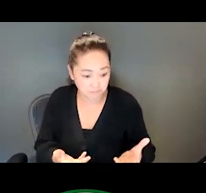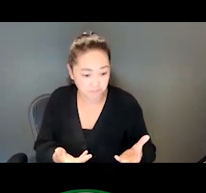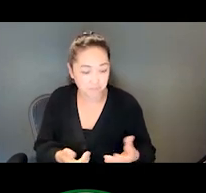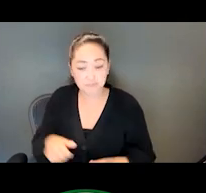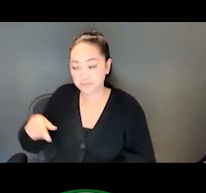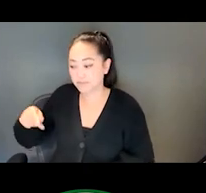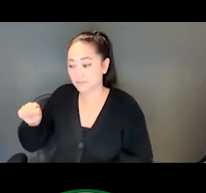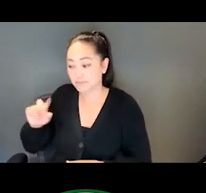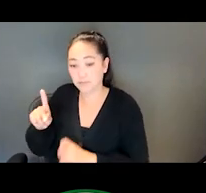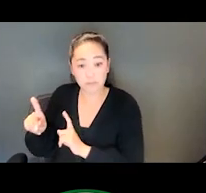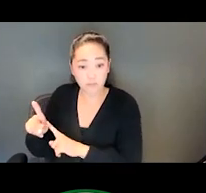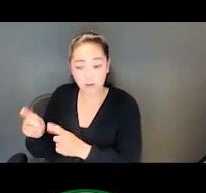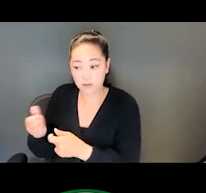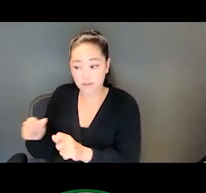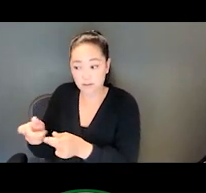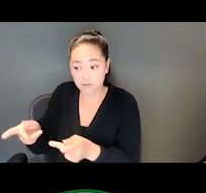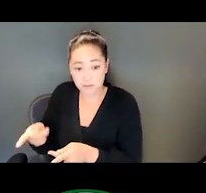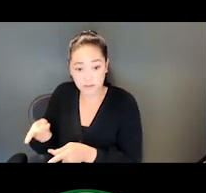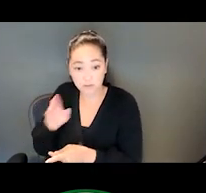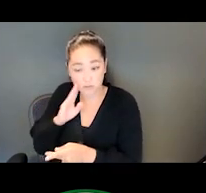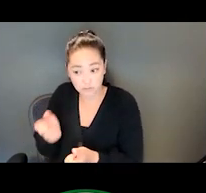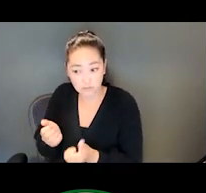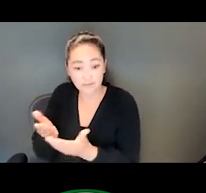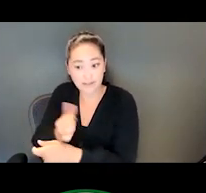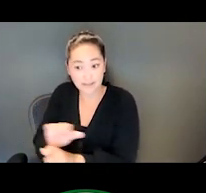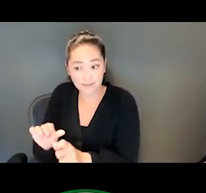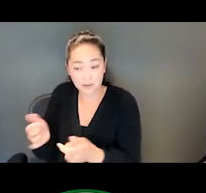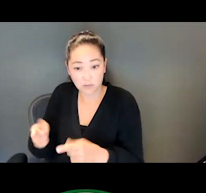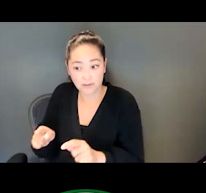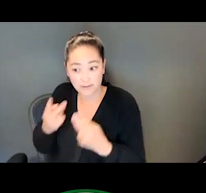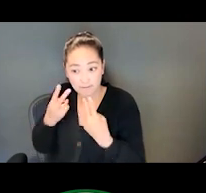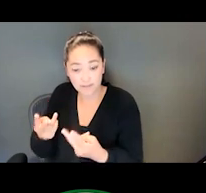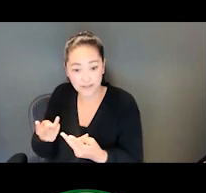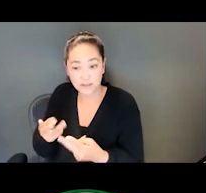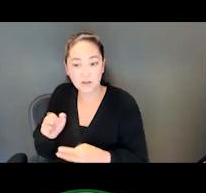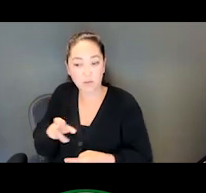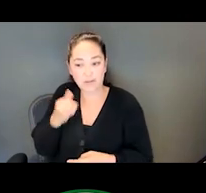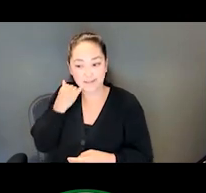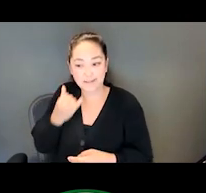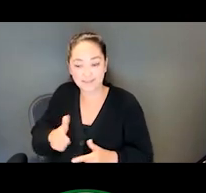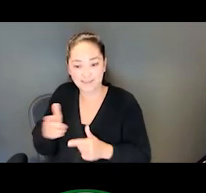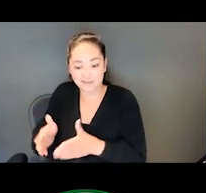And how can they become such. Our parks which we think of as being sort of warehouse that's